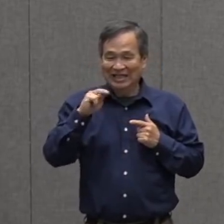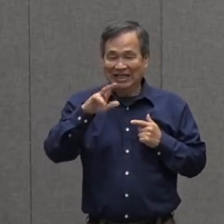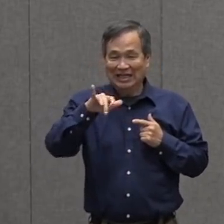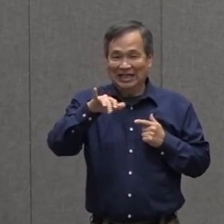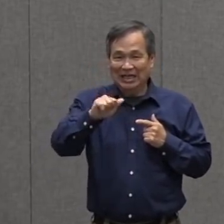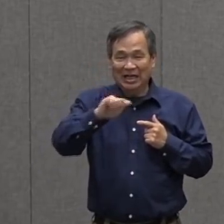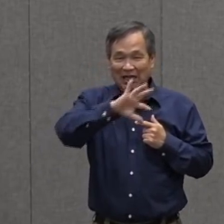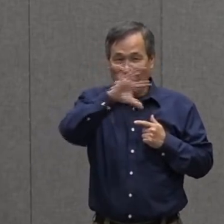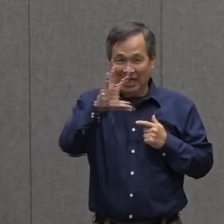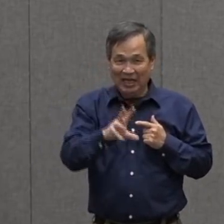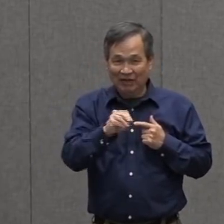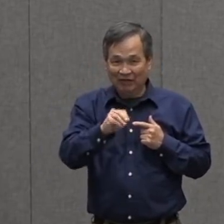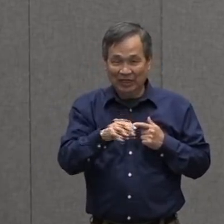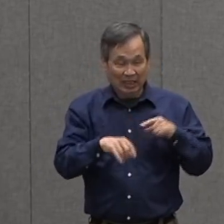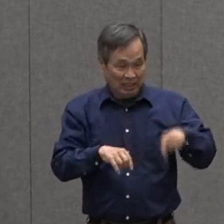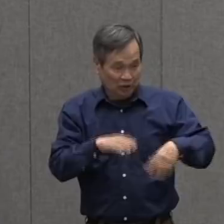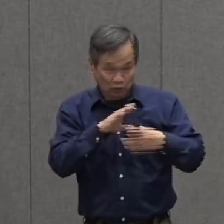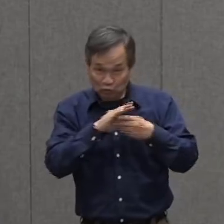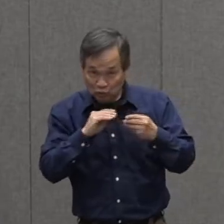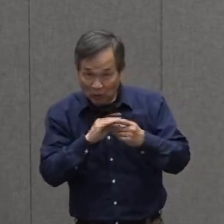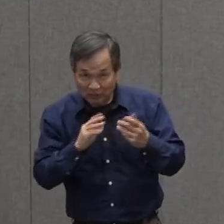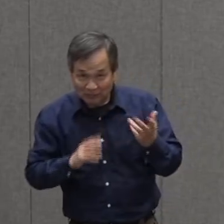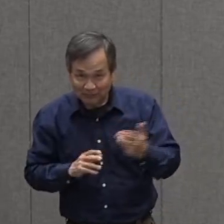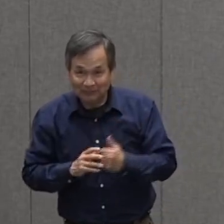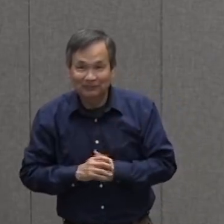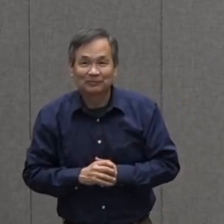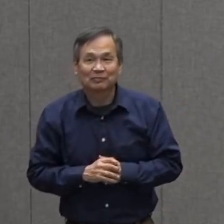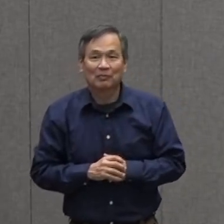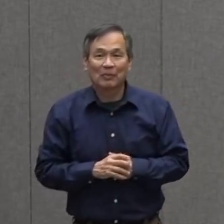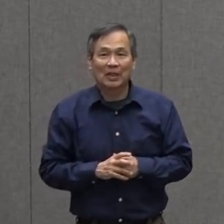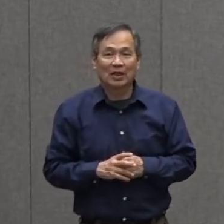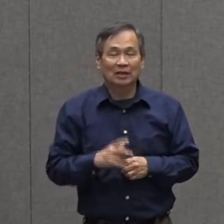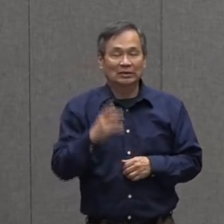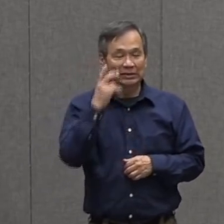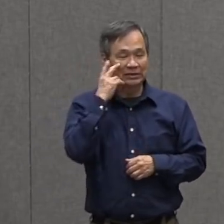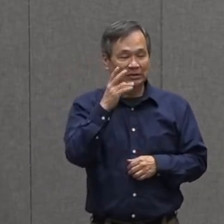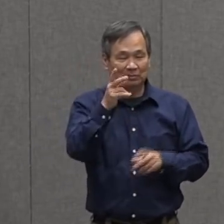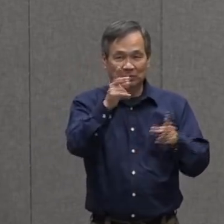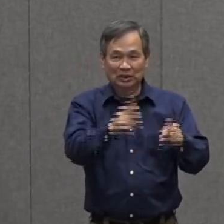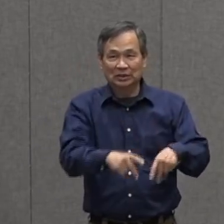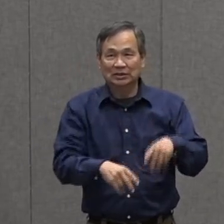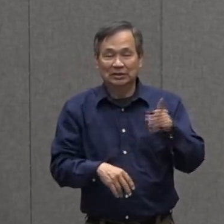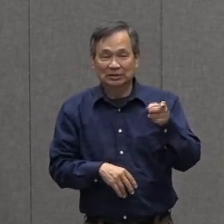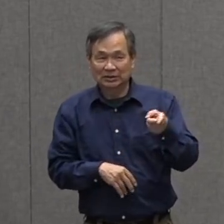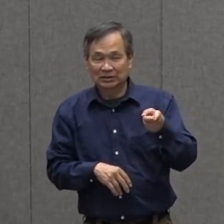And as you'll hear in this story, our main character, maybe you can see him here.